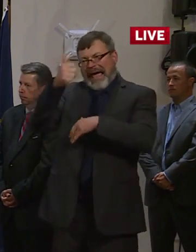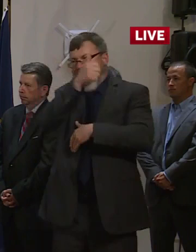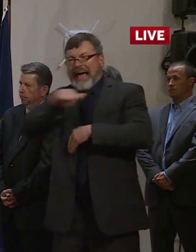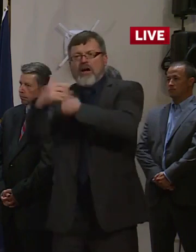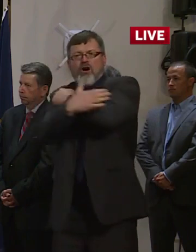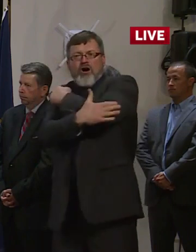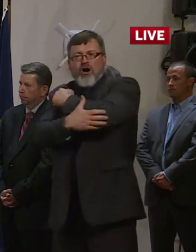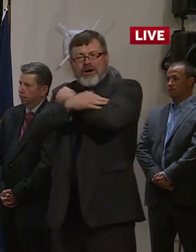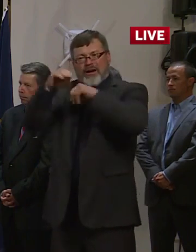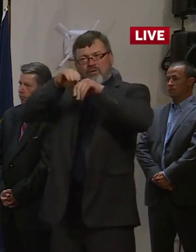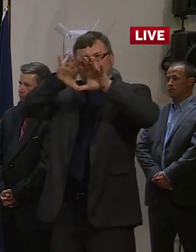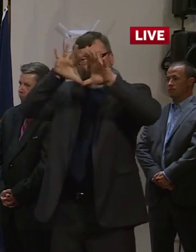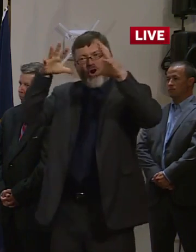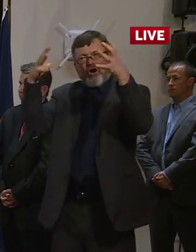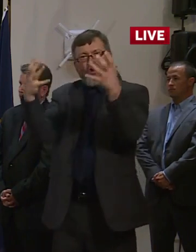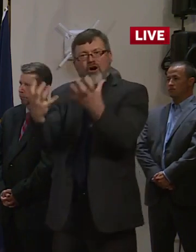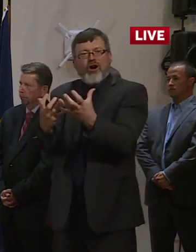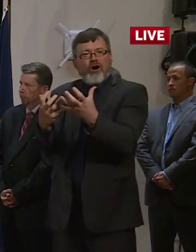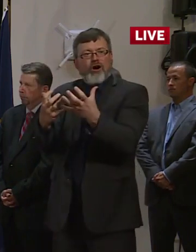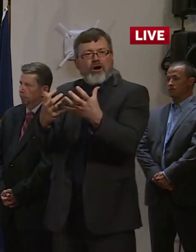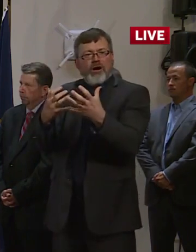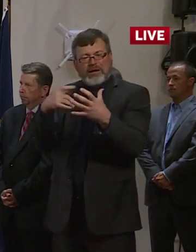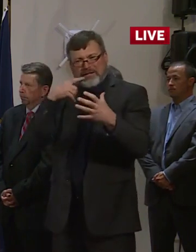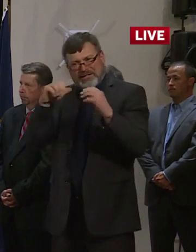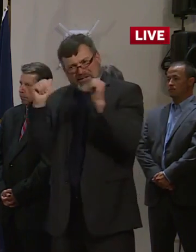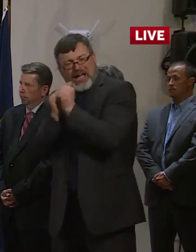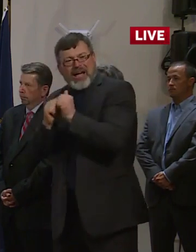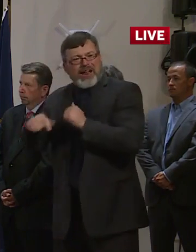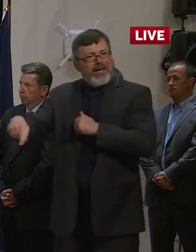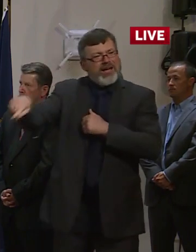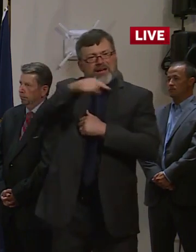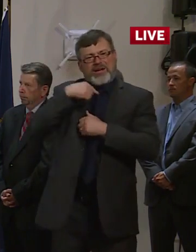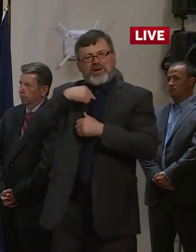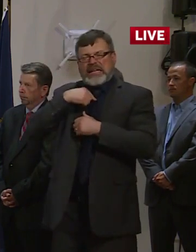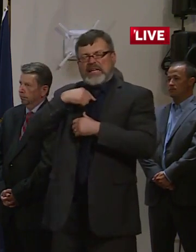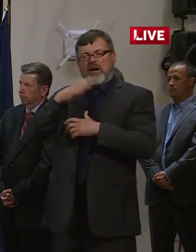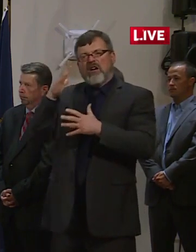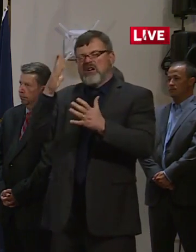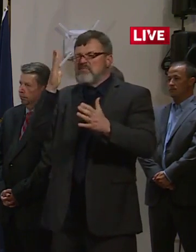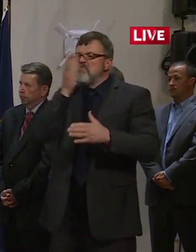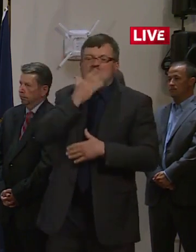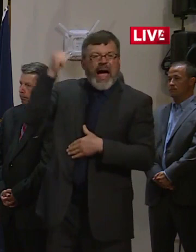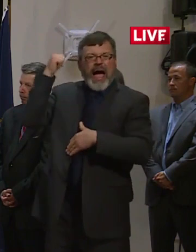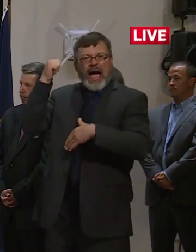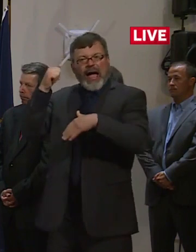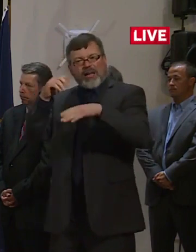I ALSO BELIEVE WE HAVE DONE IT AS WELL AS OR BETTER THAN ANY